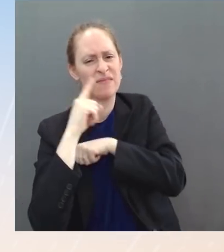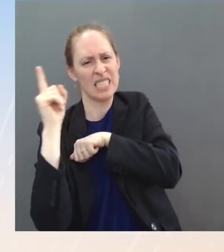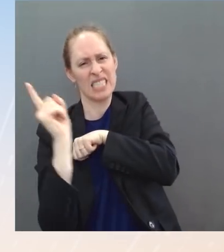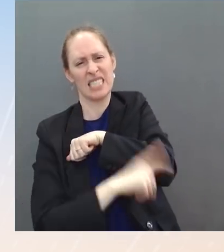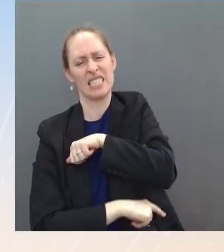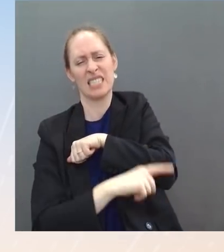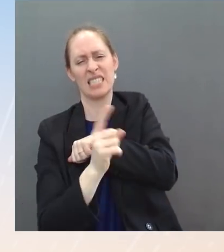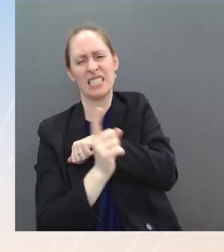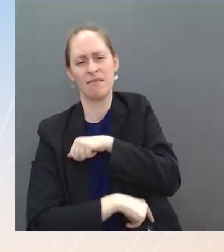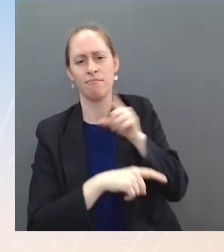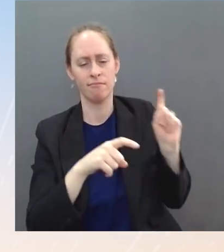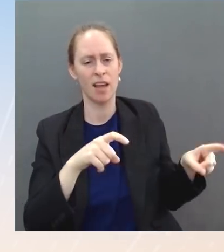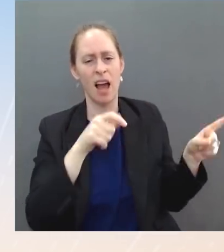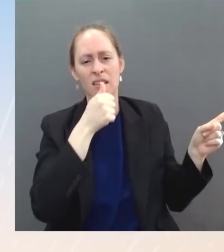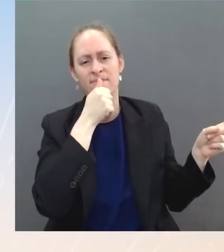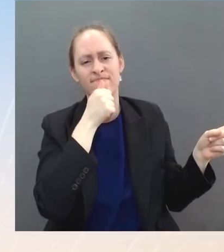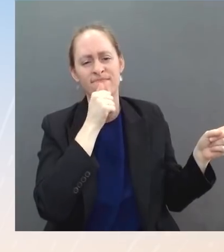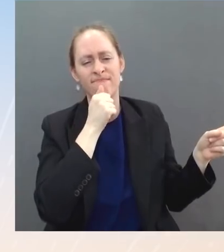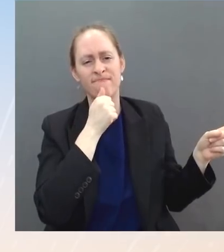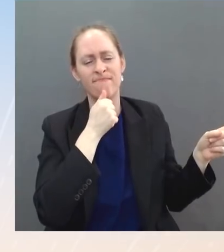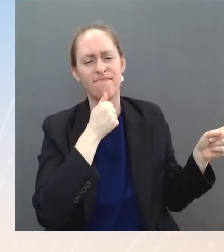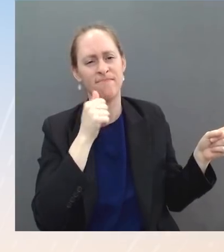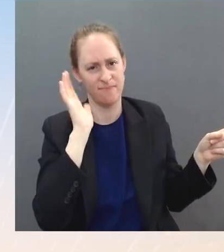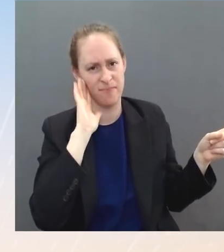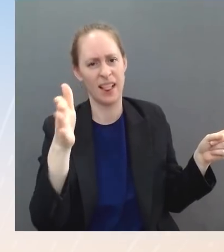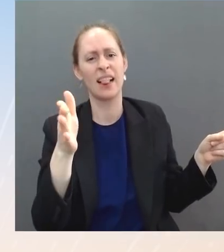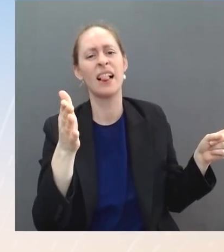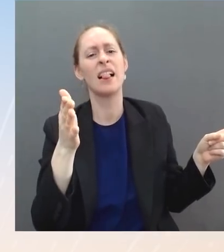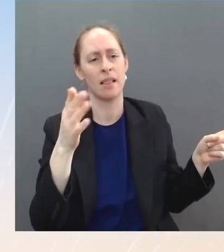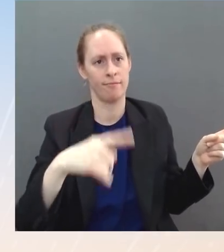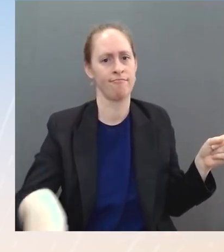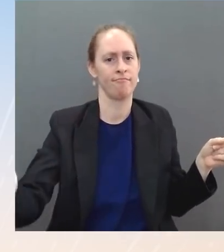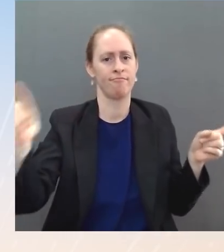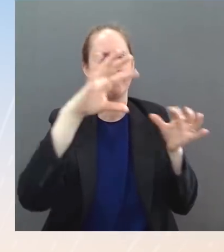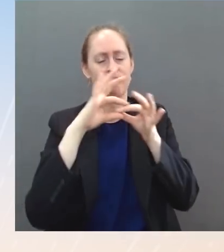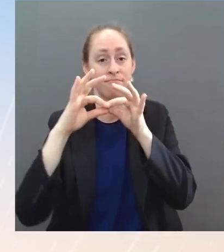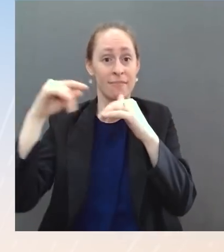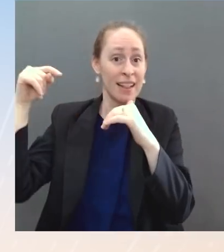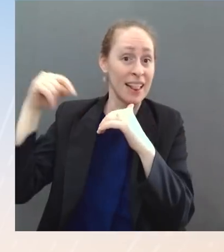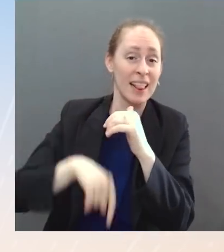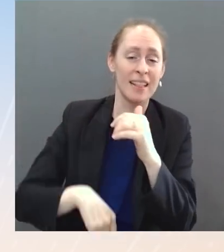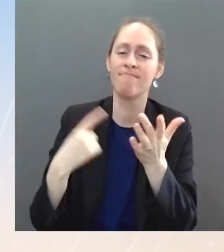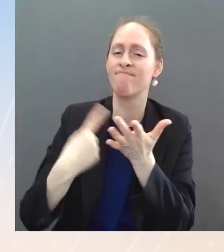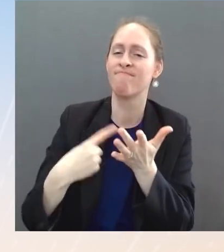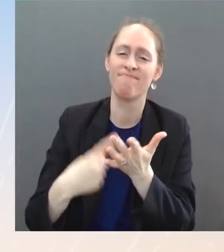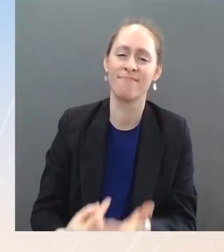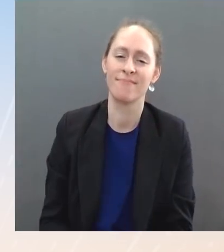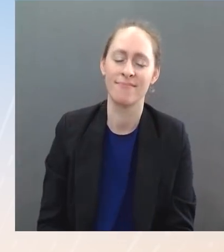in terms of the specifics here today. The Press: Jake, two questions. Mr. Sullivan: Yeah. The Press: The administration initially did not call this "war crimes," and eventually, though,